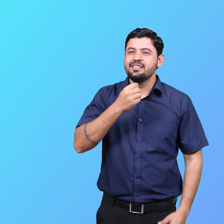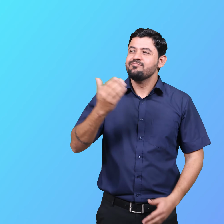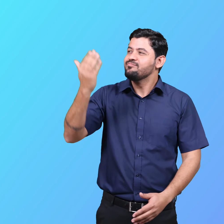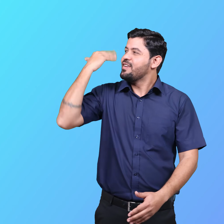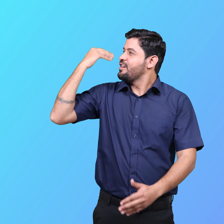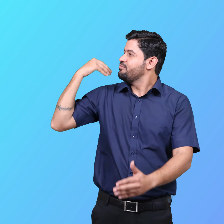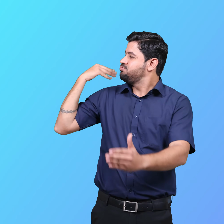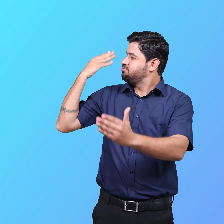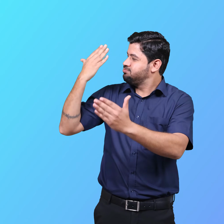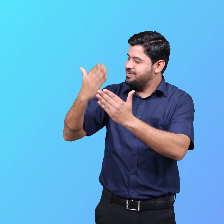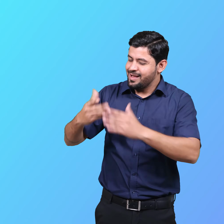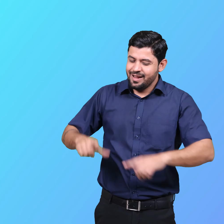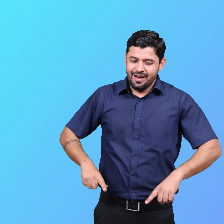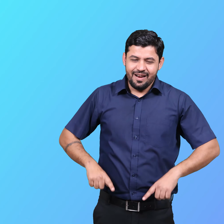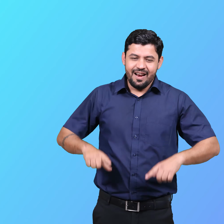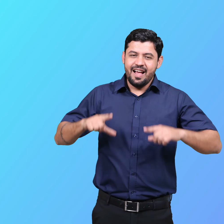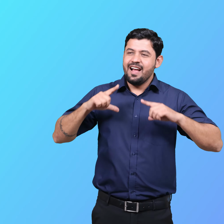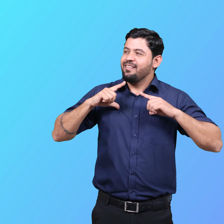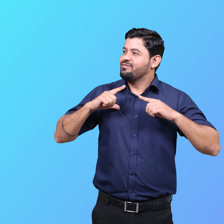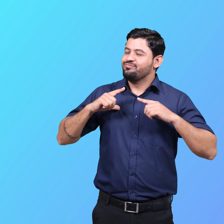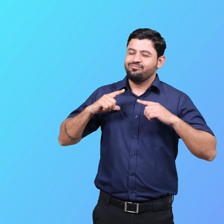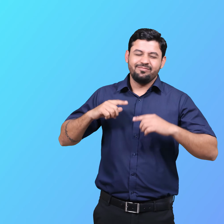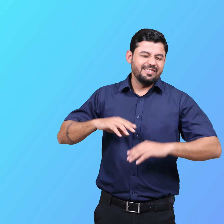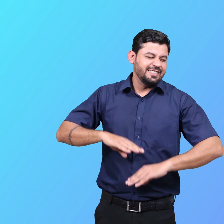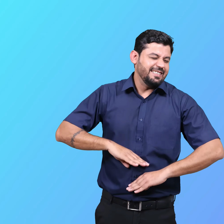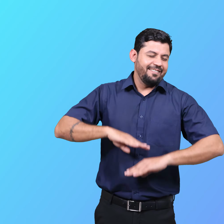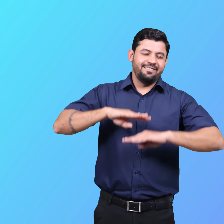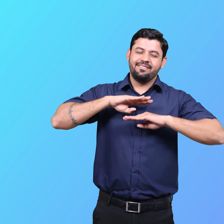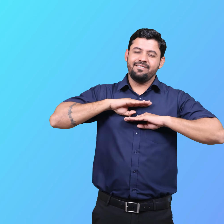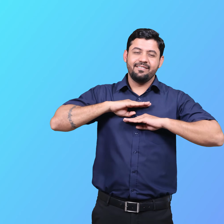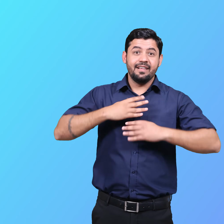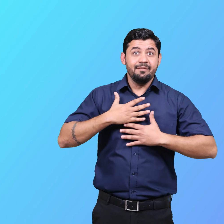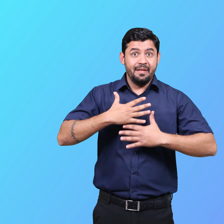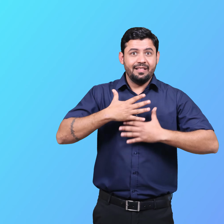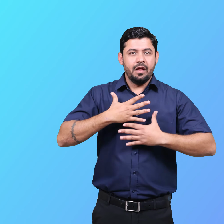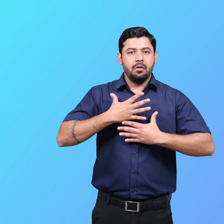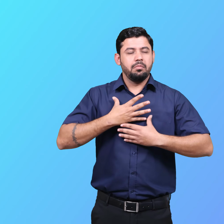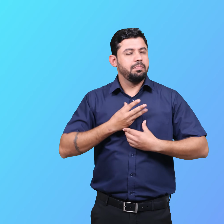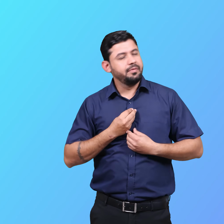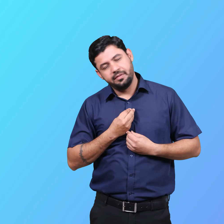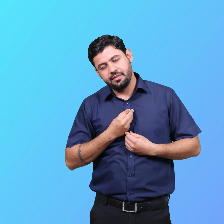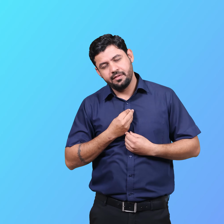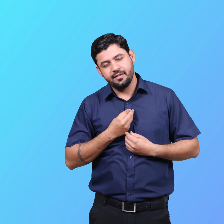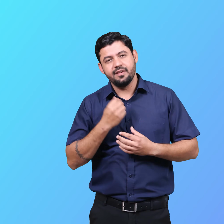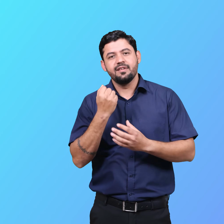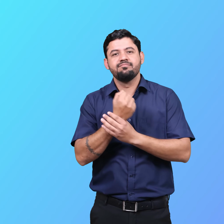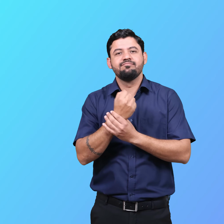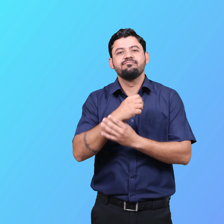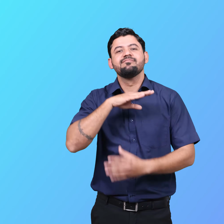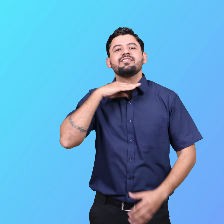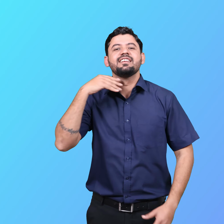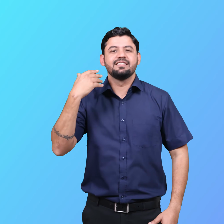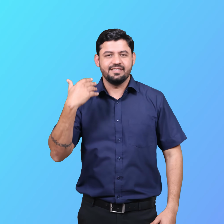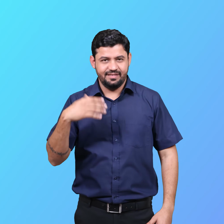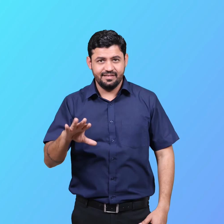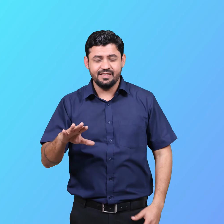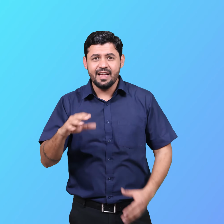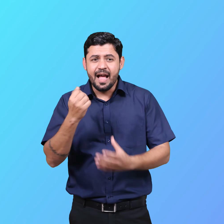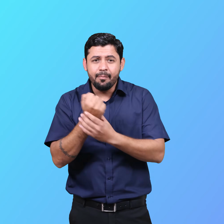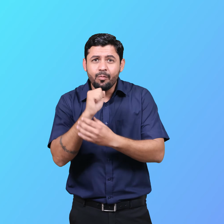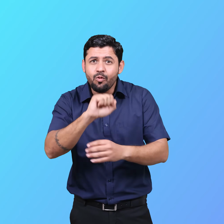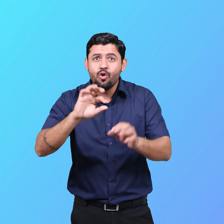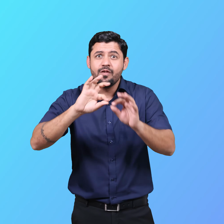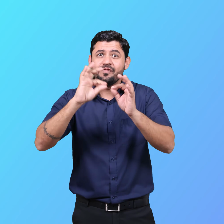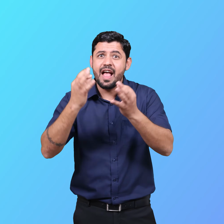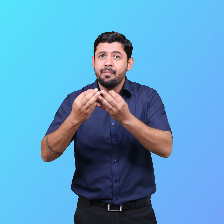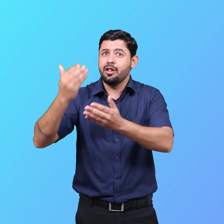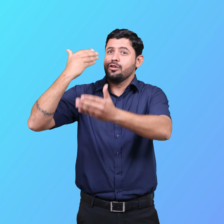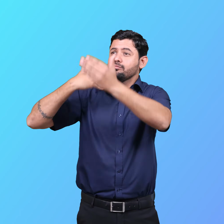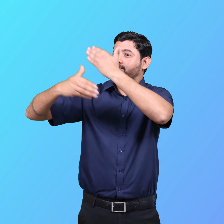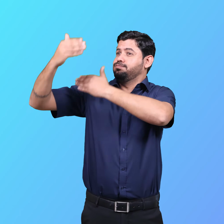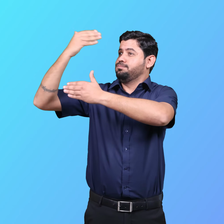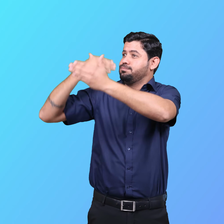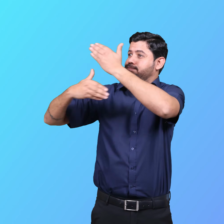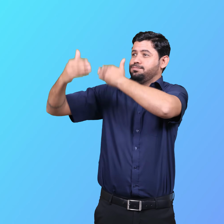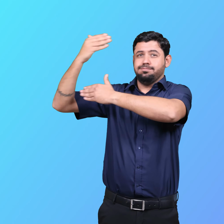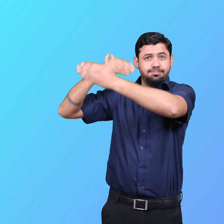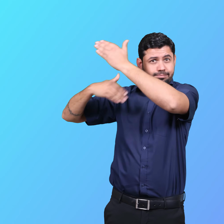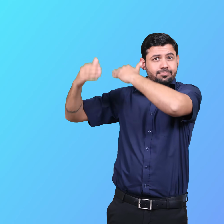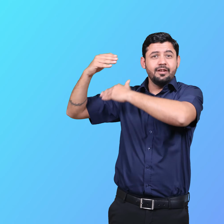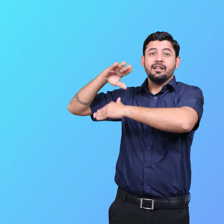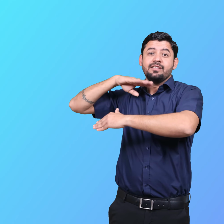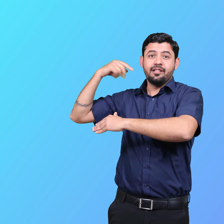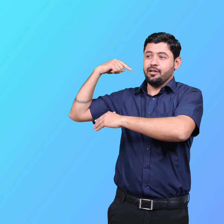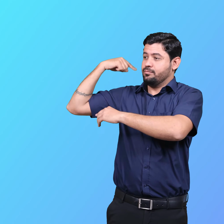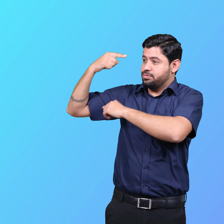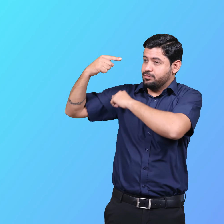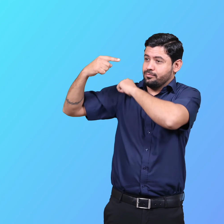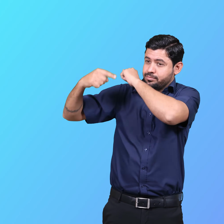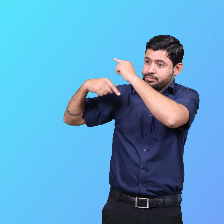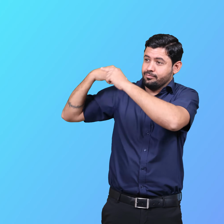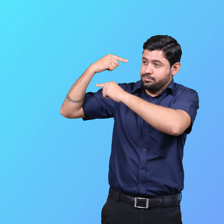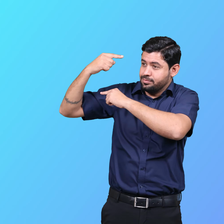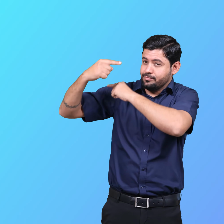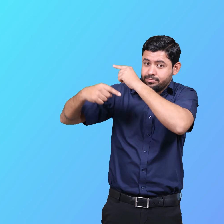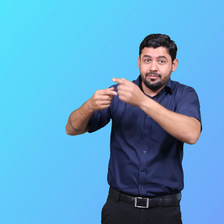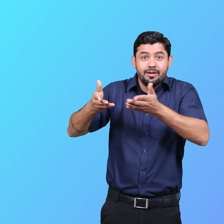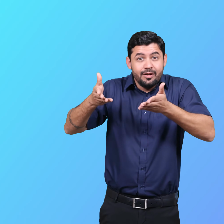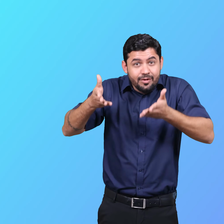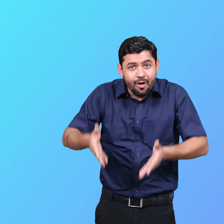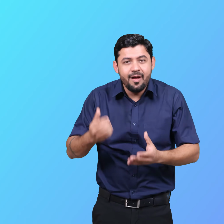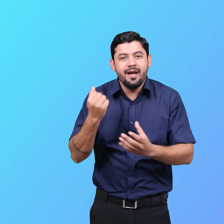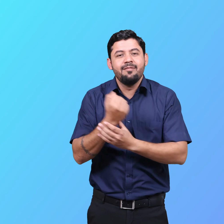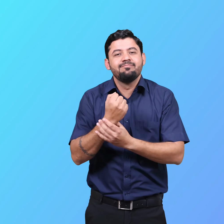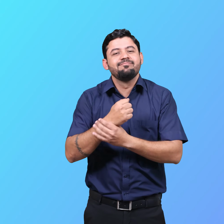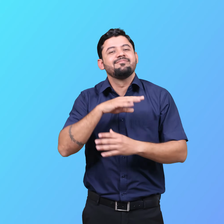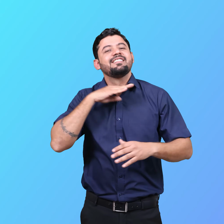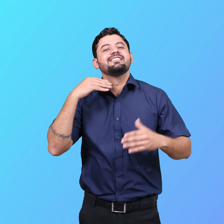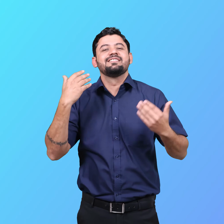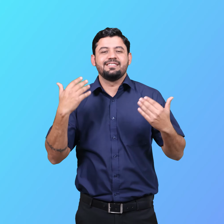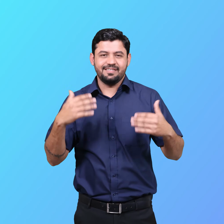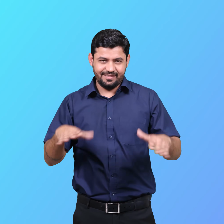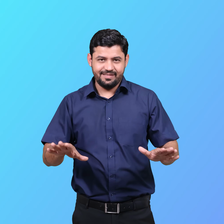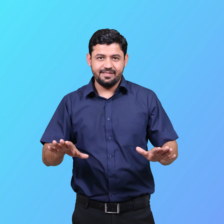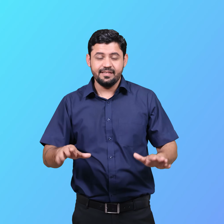when he died. His last breath came after a long and satisfying life. He had seen many years go by, and now he joined his ancestors in death.